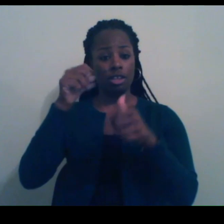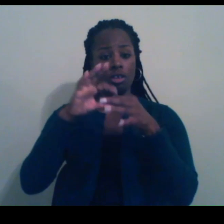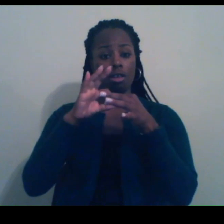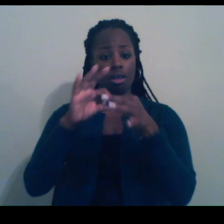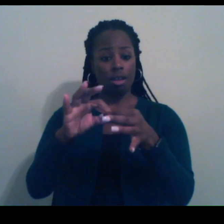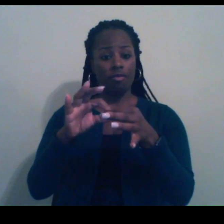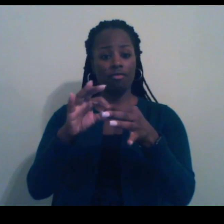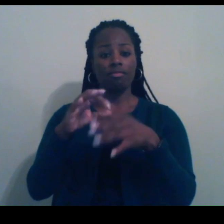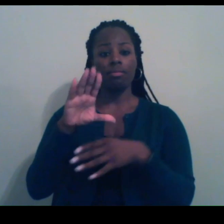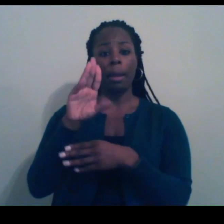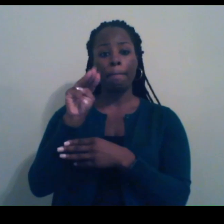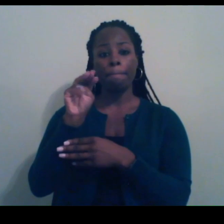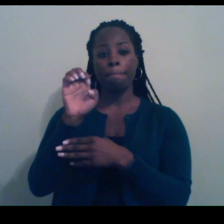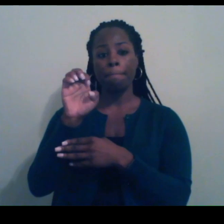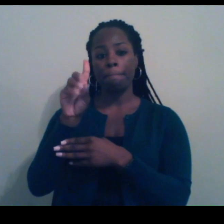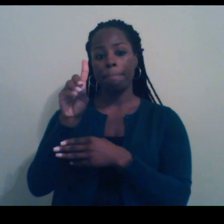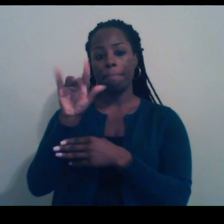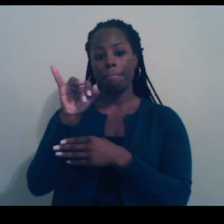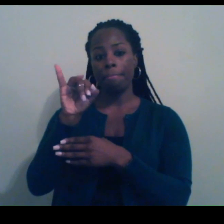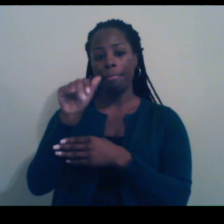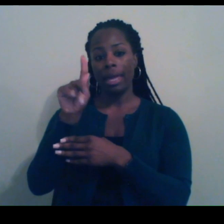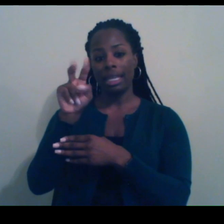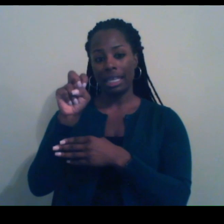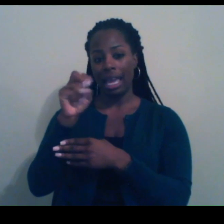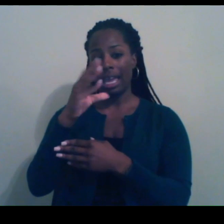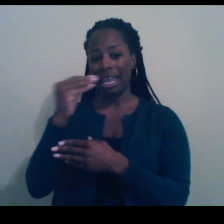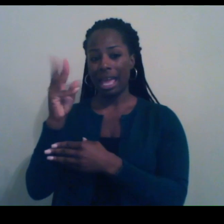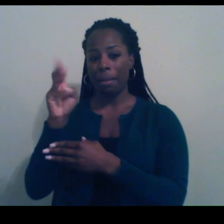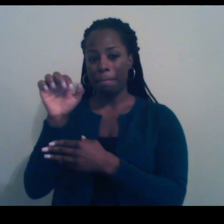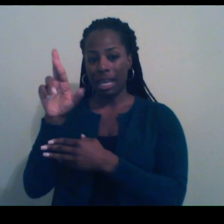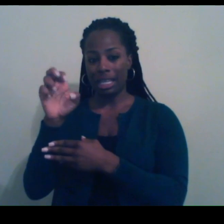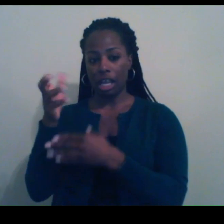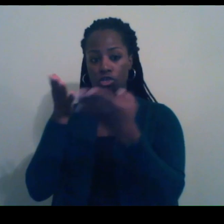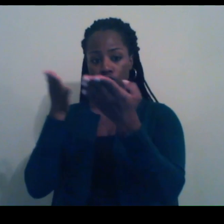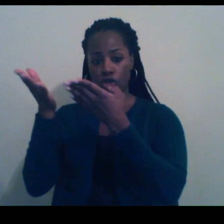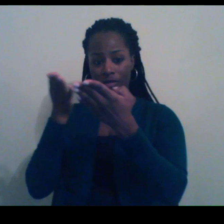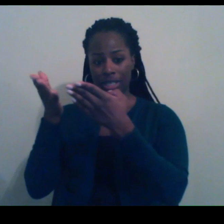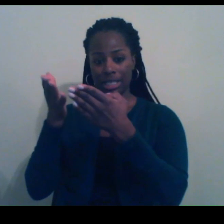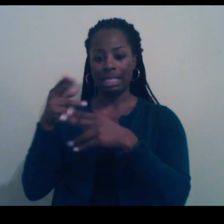Verma to the task force today as well as Robert Wilkie with the VA